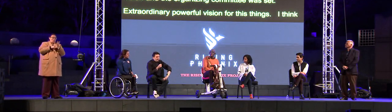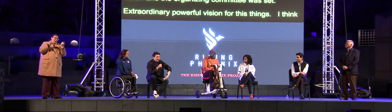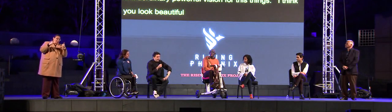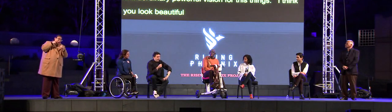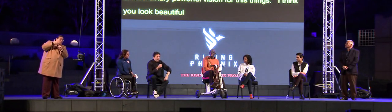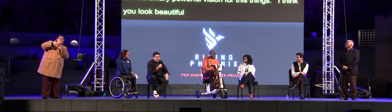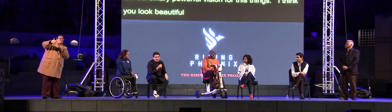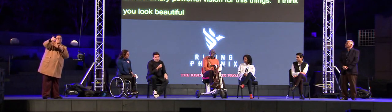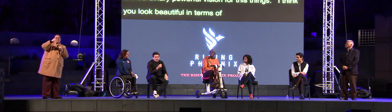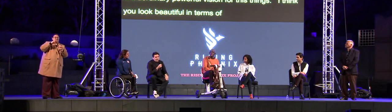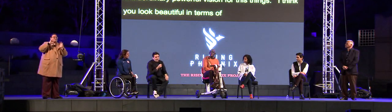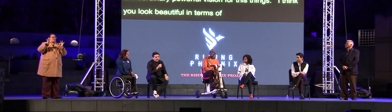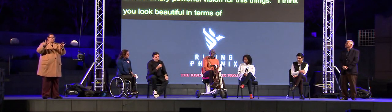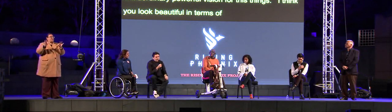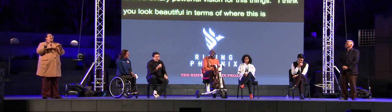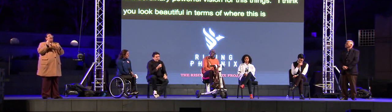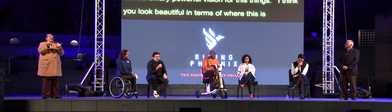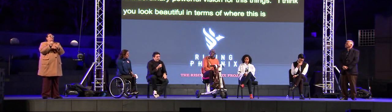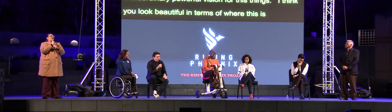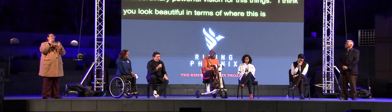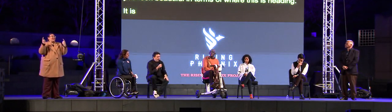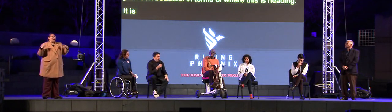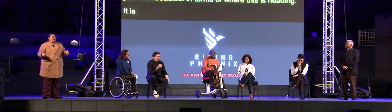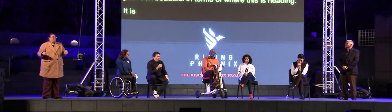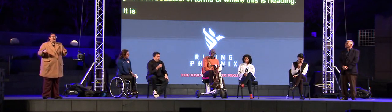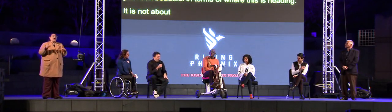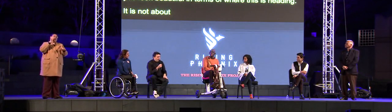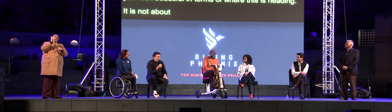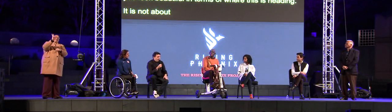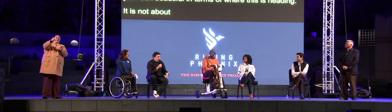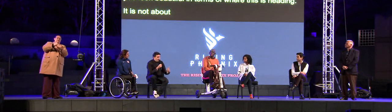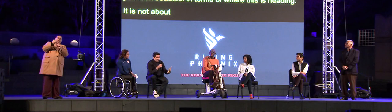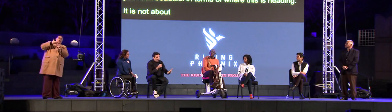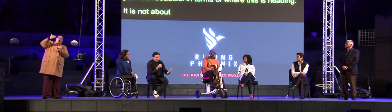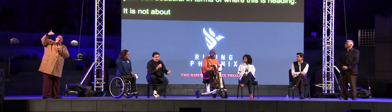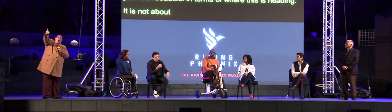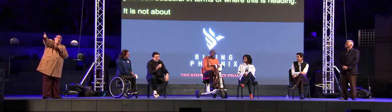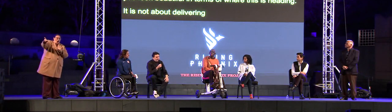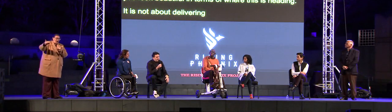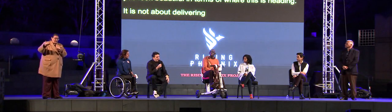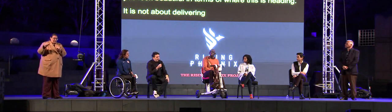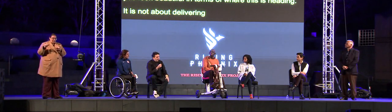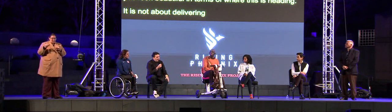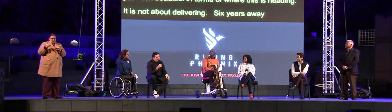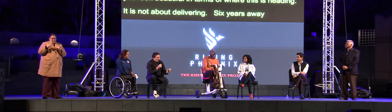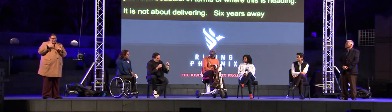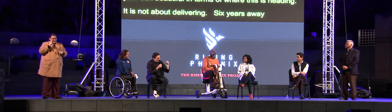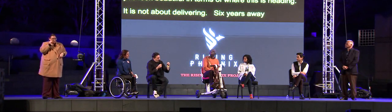but it's now about delivery. And even though it's six years away, that means tomorrow.